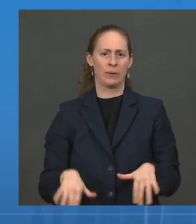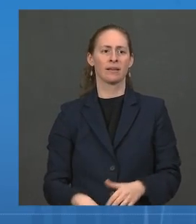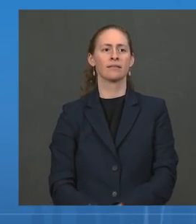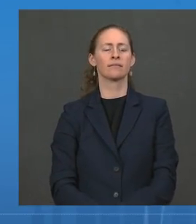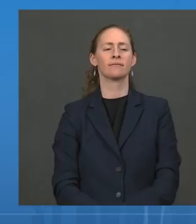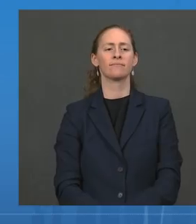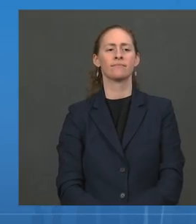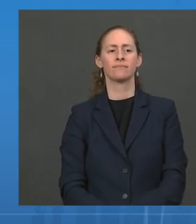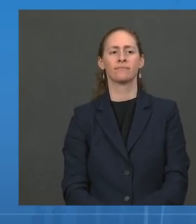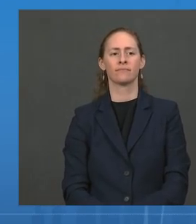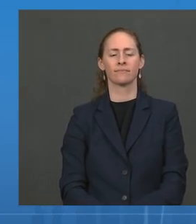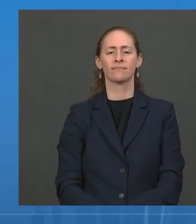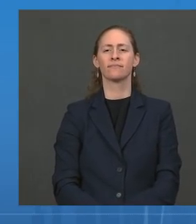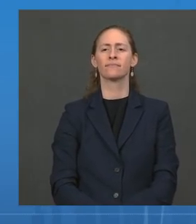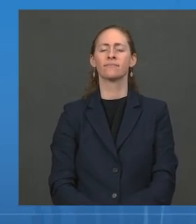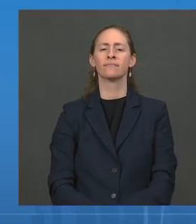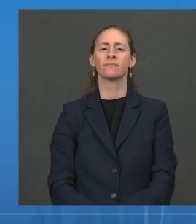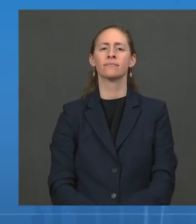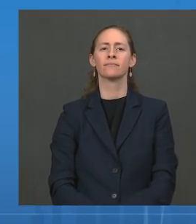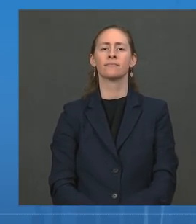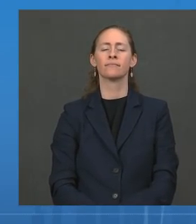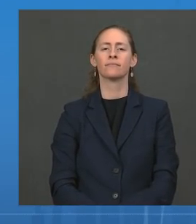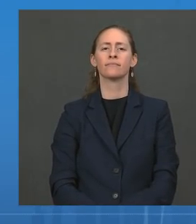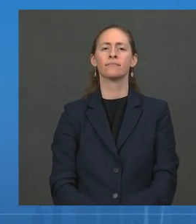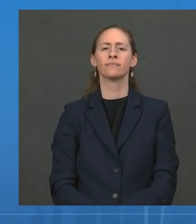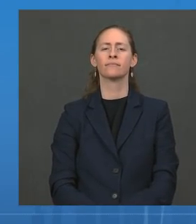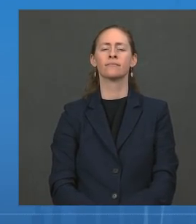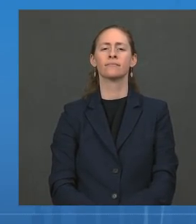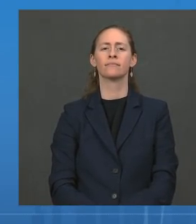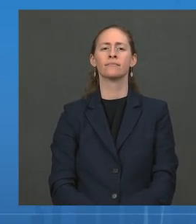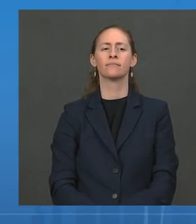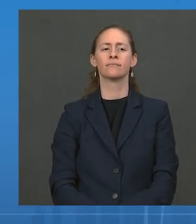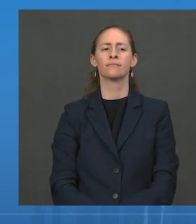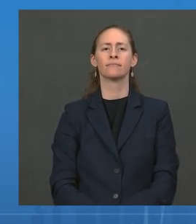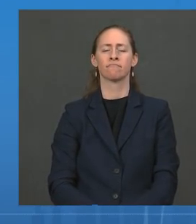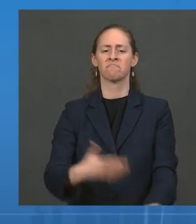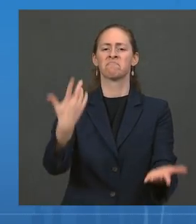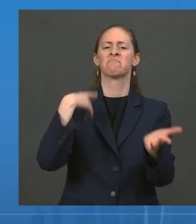Next slide. Let's take a look at Virginia and take a look at,